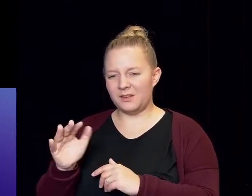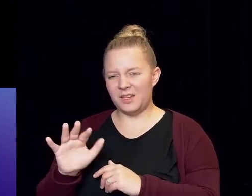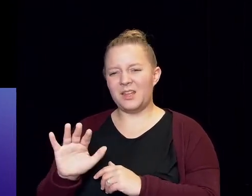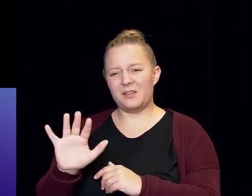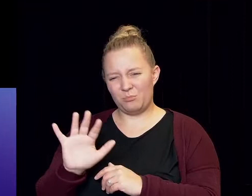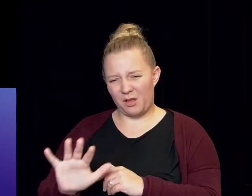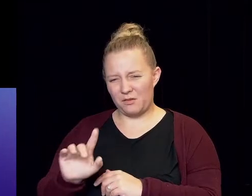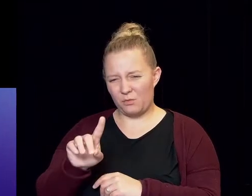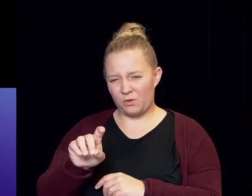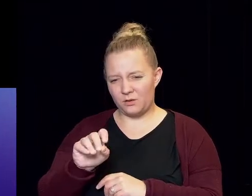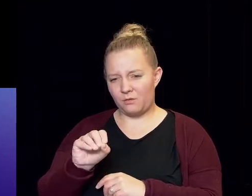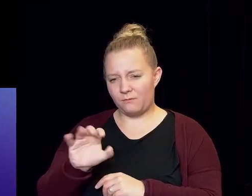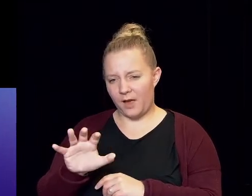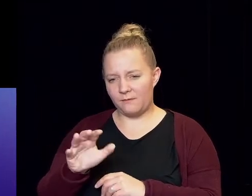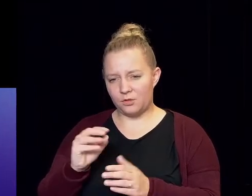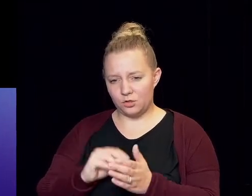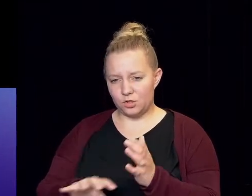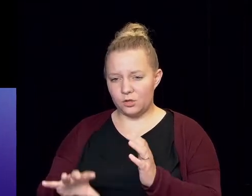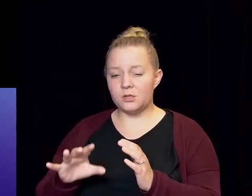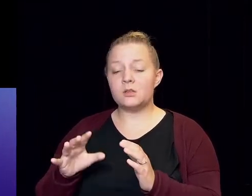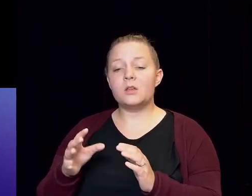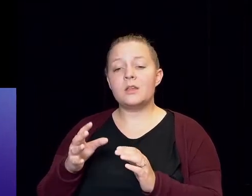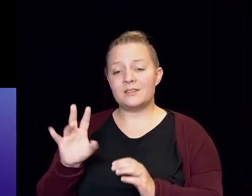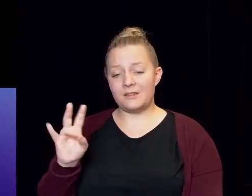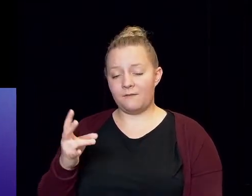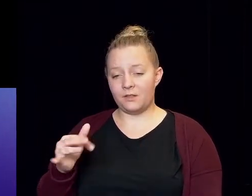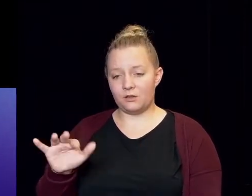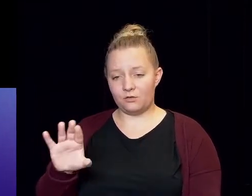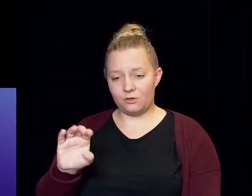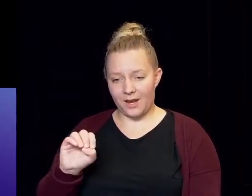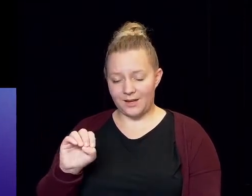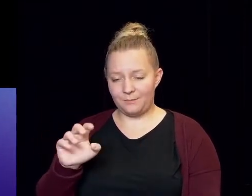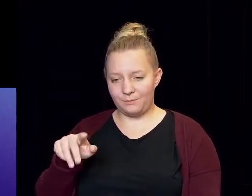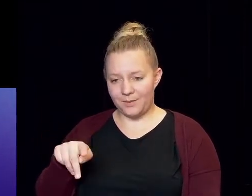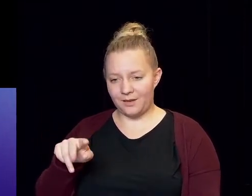105 students of the 7th grade at PRT own a cat, if this survey